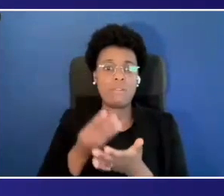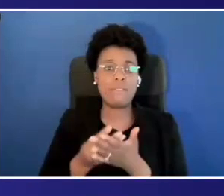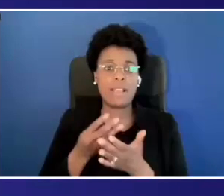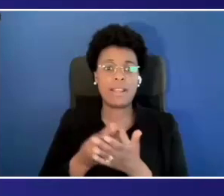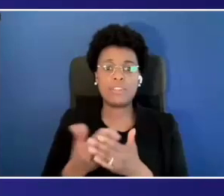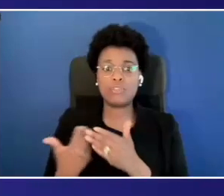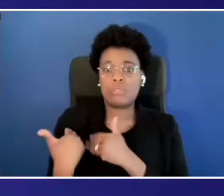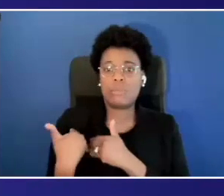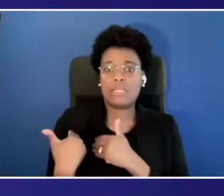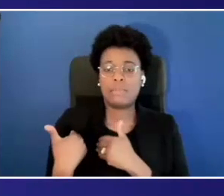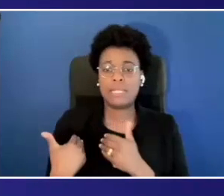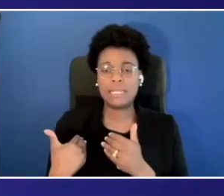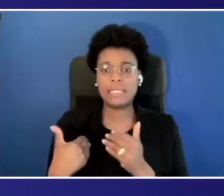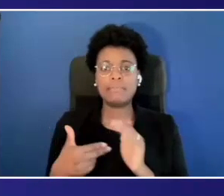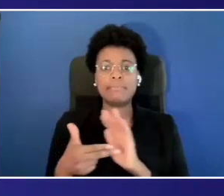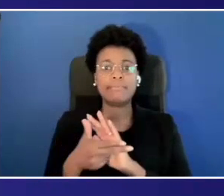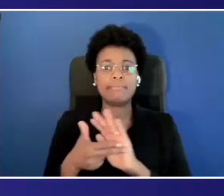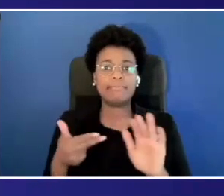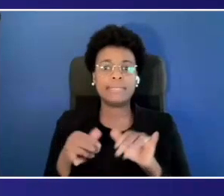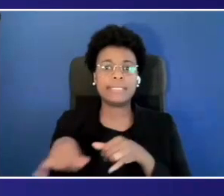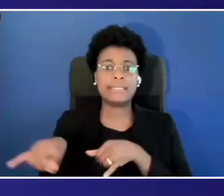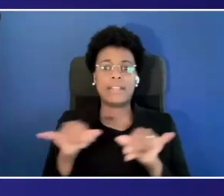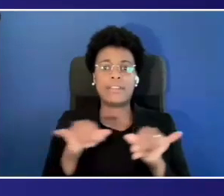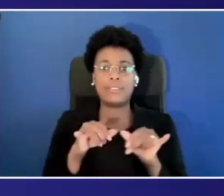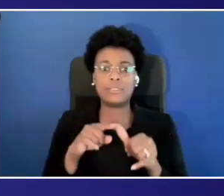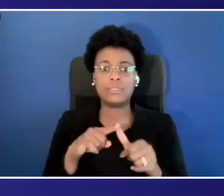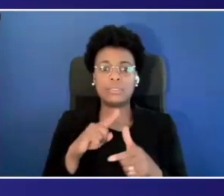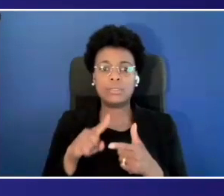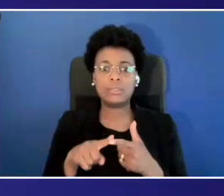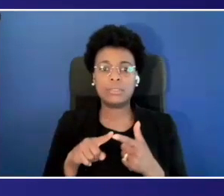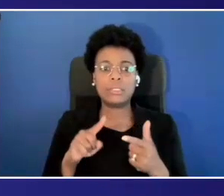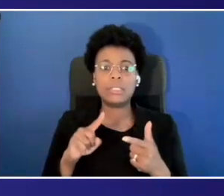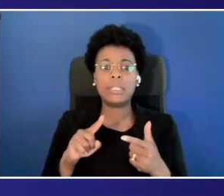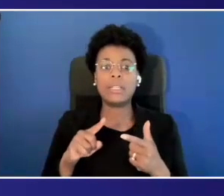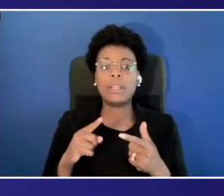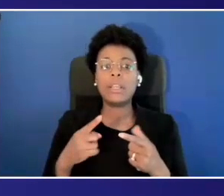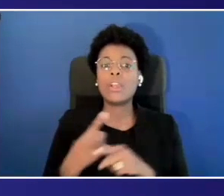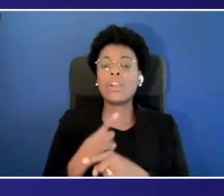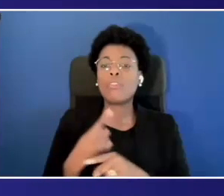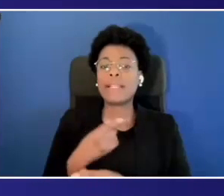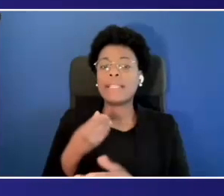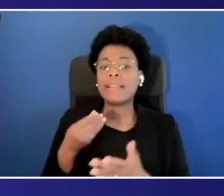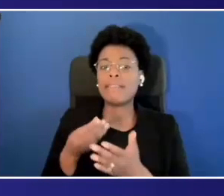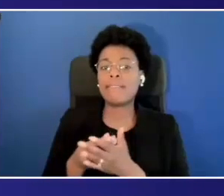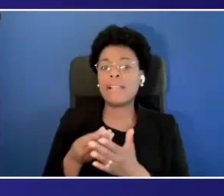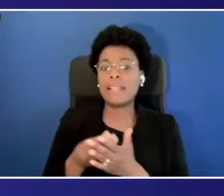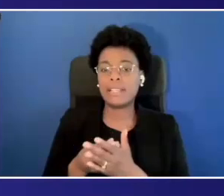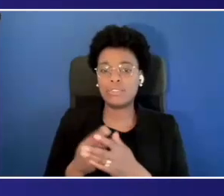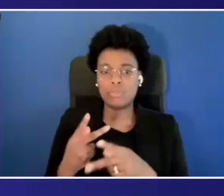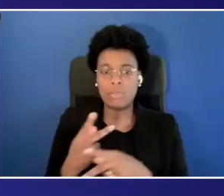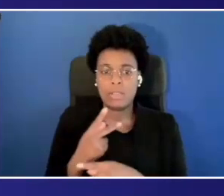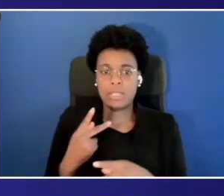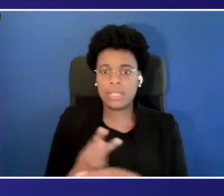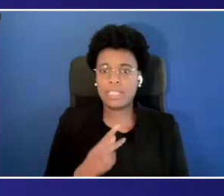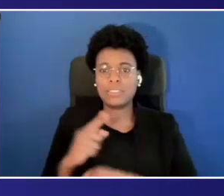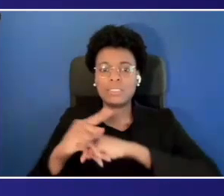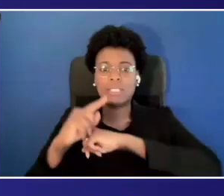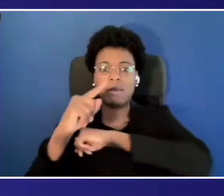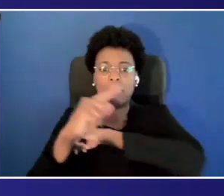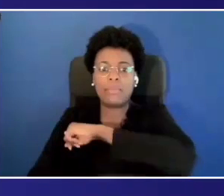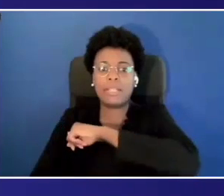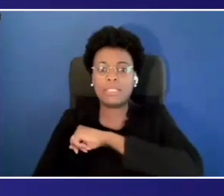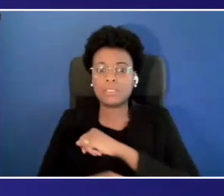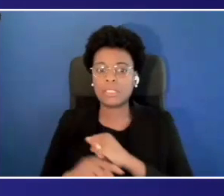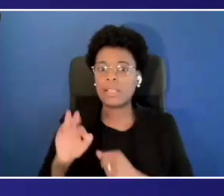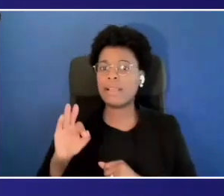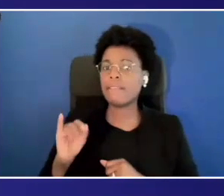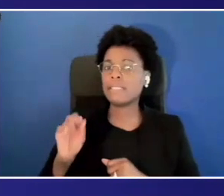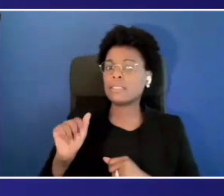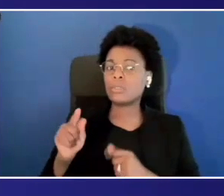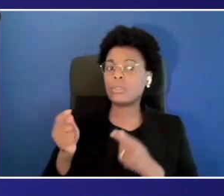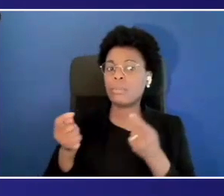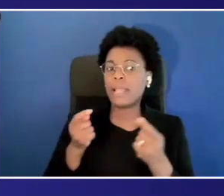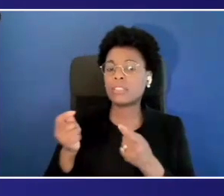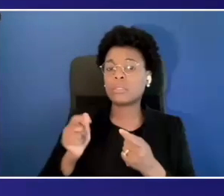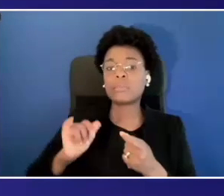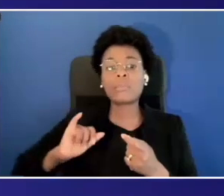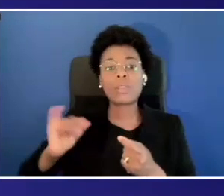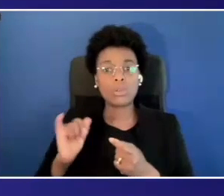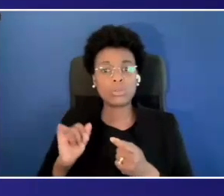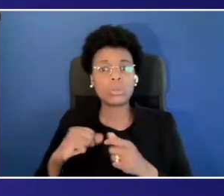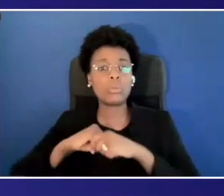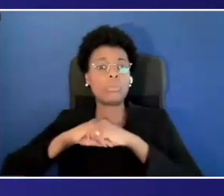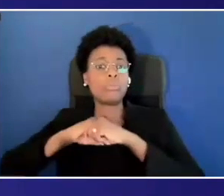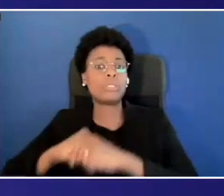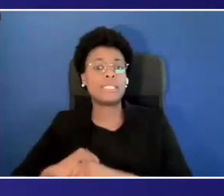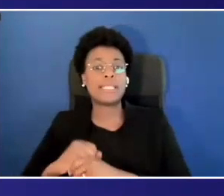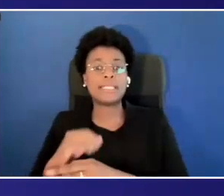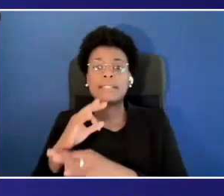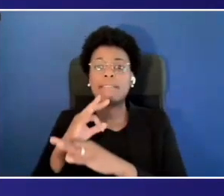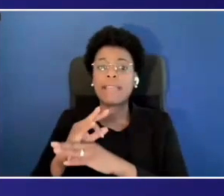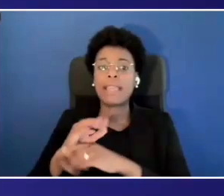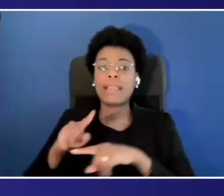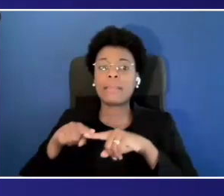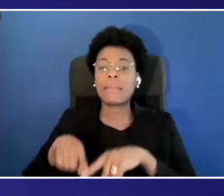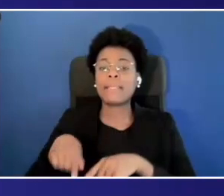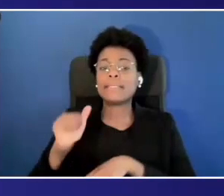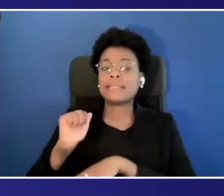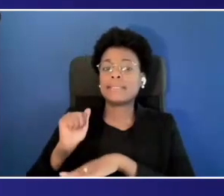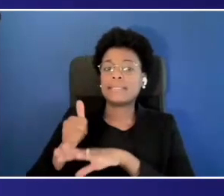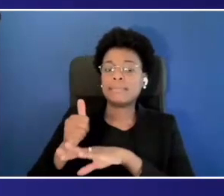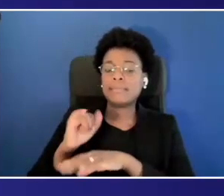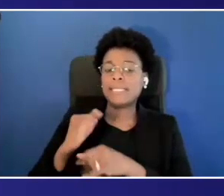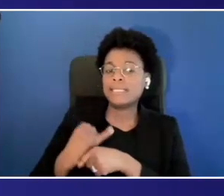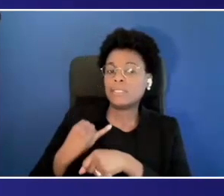Second, correcting financial. Calculations that punish prudent fiscal management. 3, rd protecting faith based institutions, religious identities without imposing disproportionate financial liabilities.